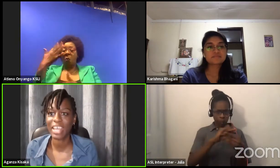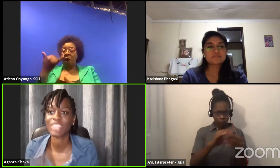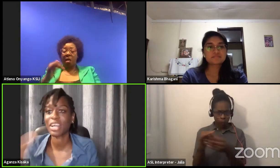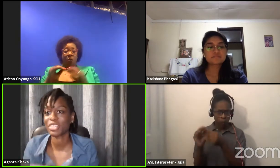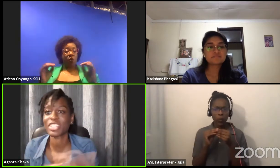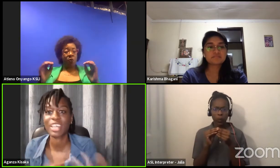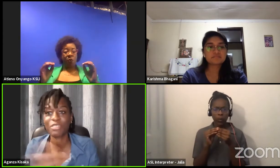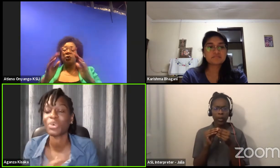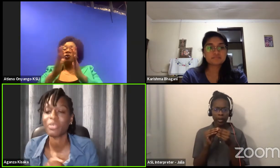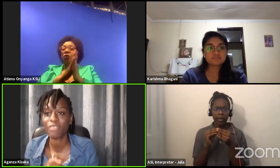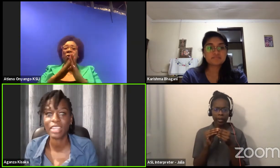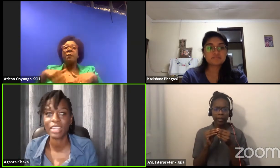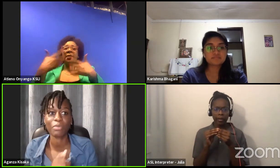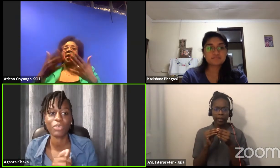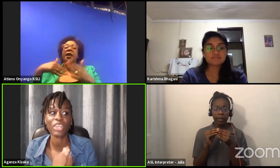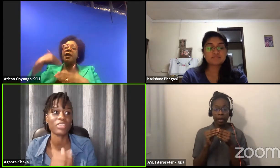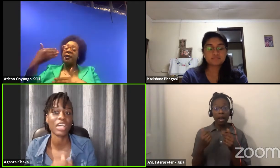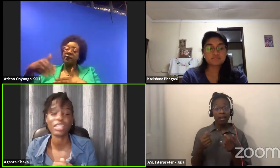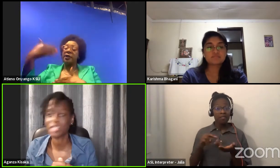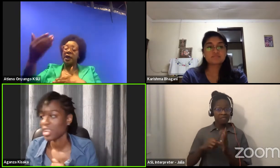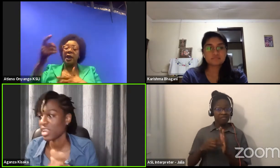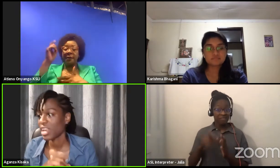I now just have to go and find them, why do dance?